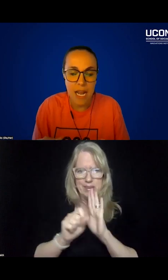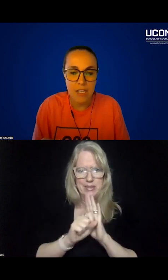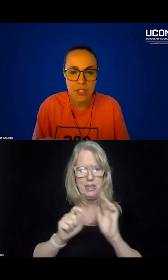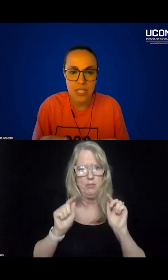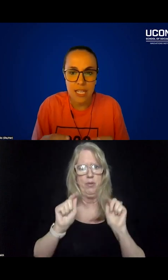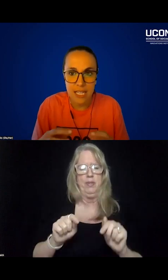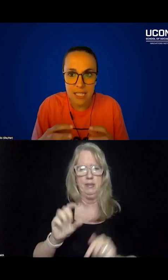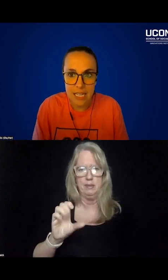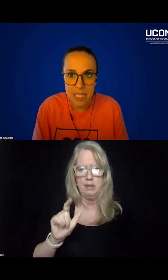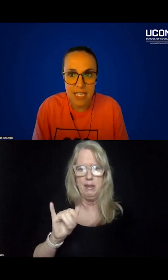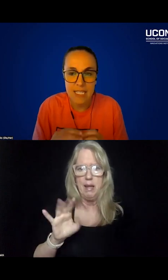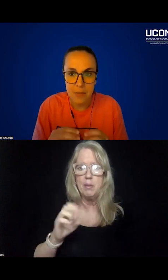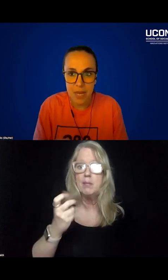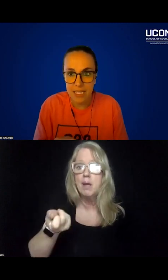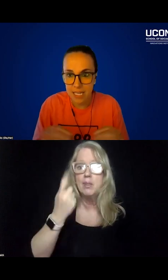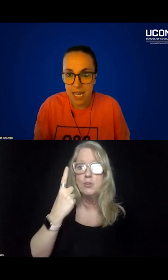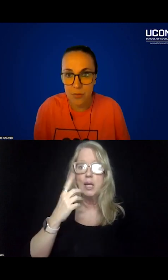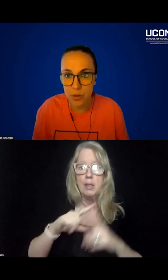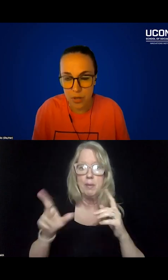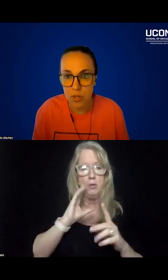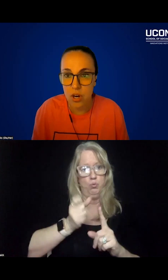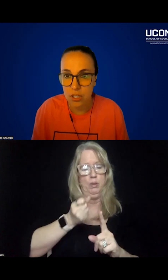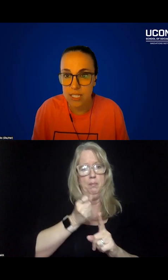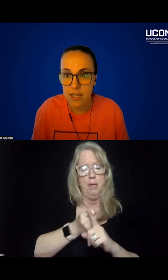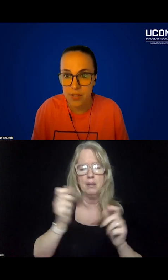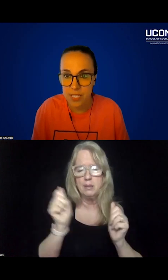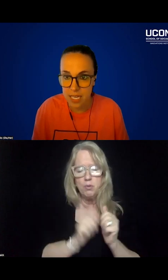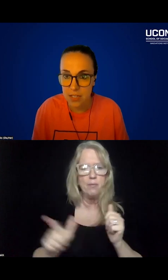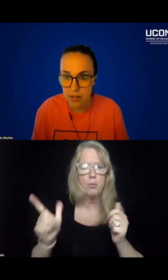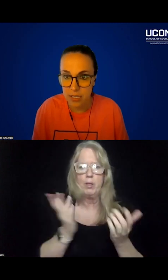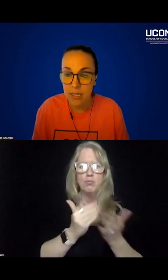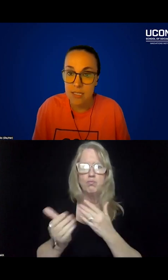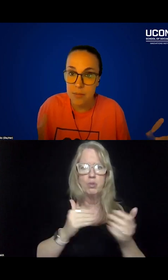BUT THE CLIMATE IS IMPACTING EVERYONE REGARDLESS OF THE STATE THAT YOU ARE IN.